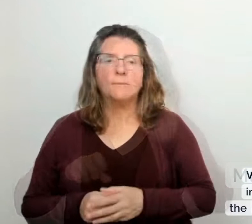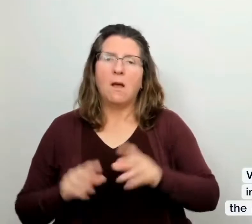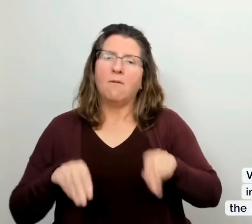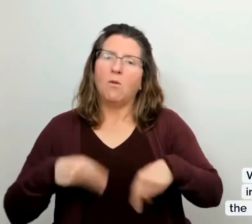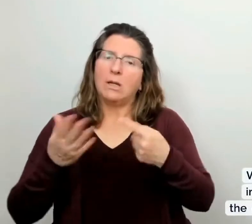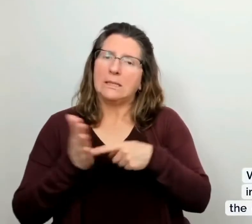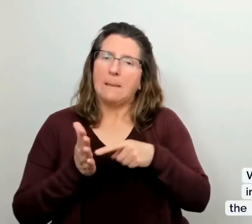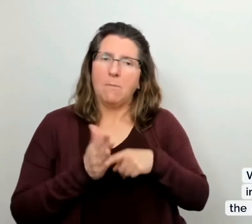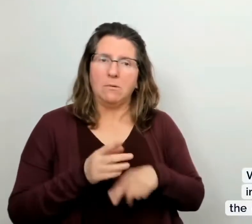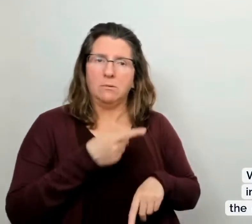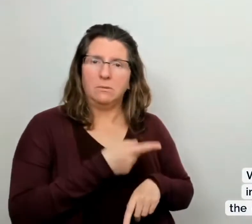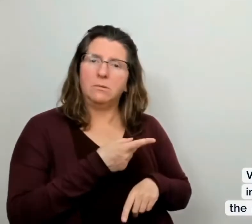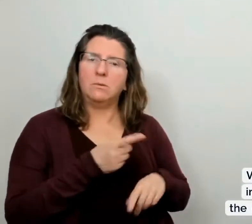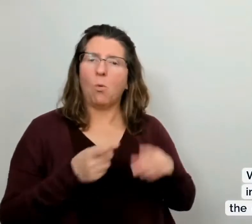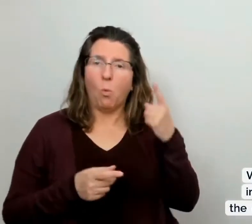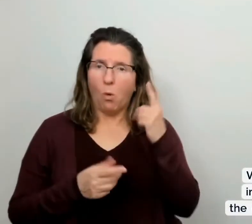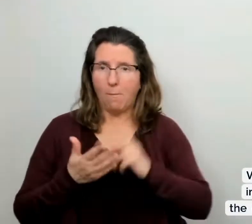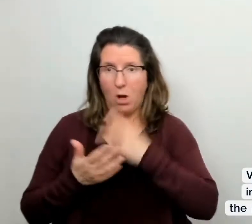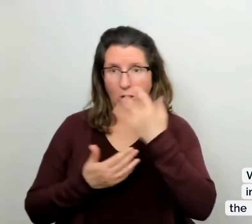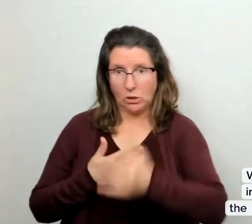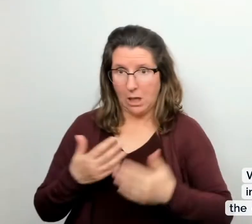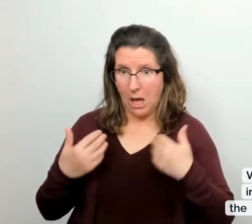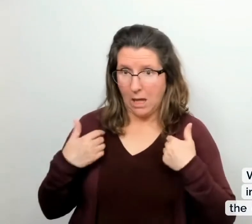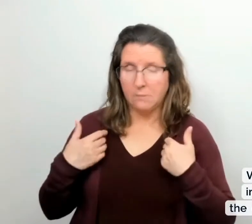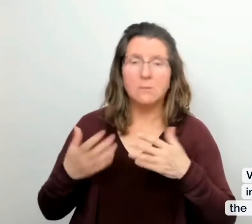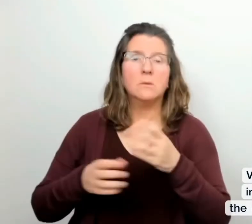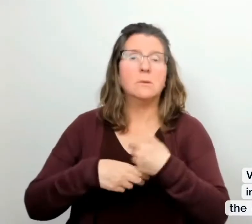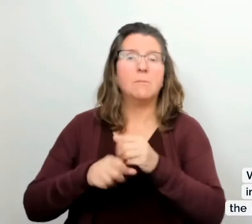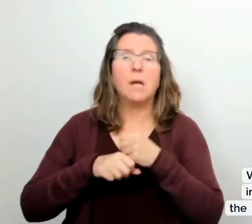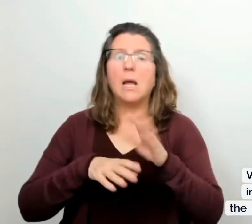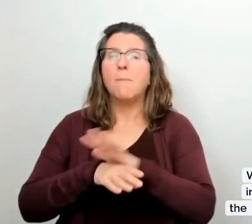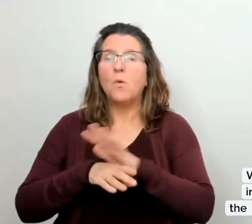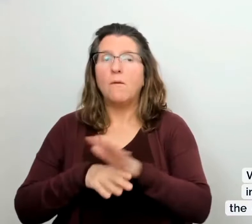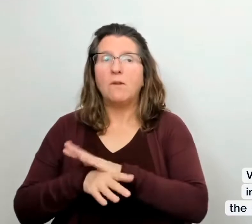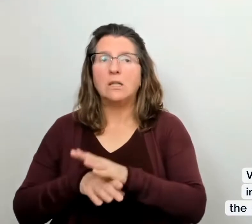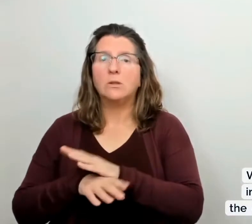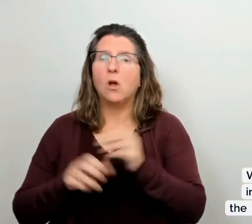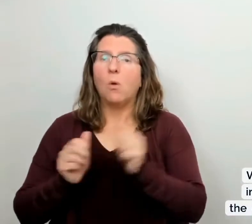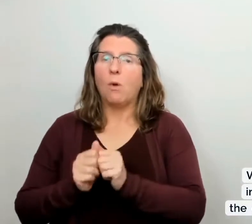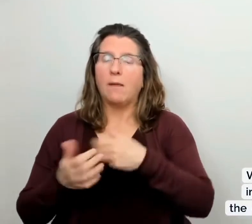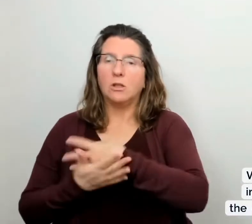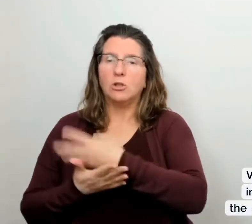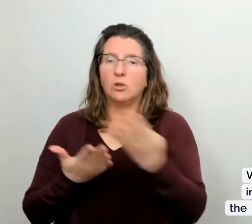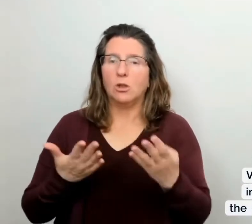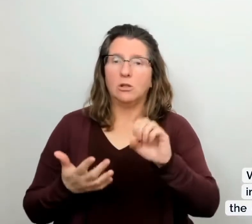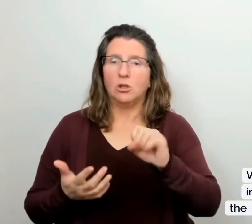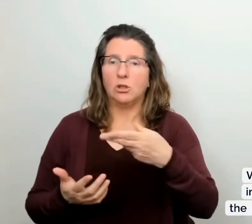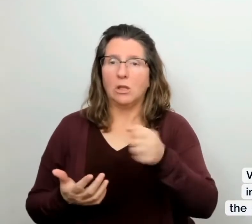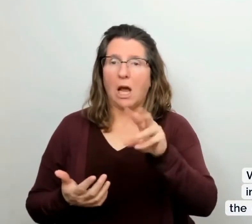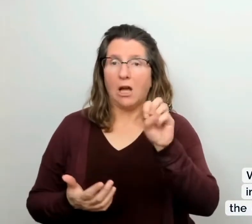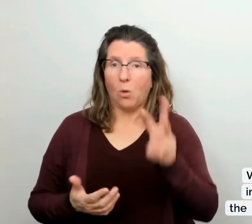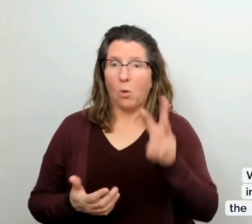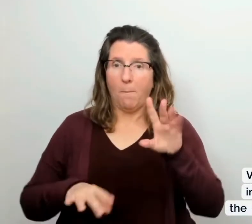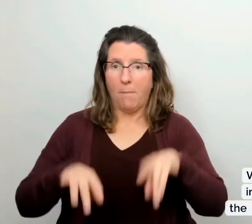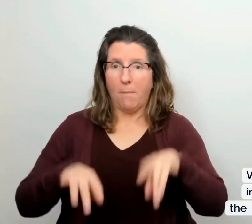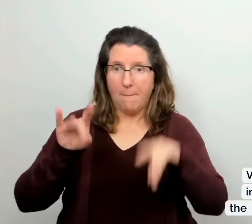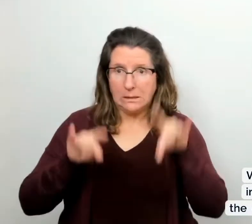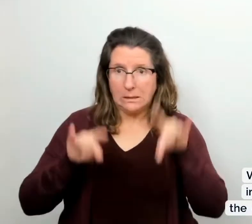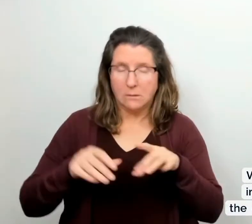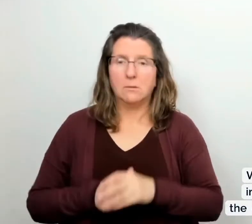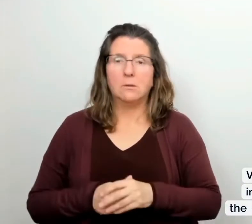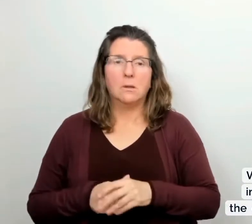This is a project I did with my students - we made a movie from shadow puppets.